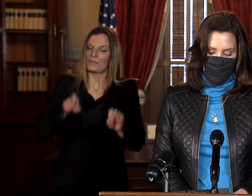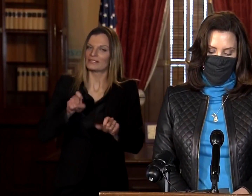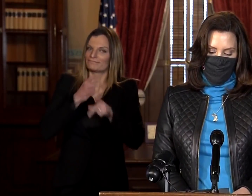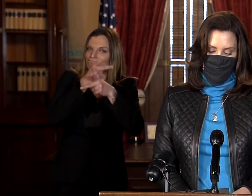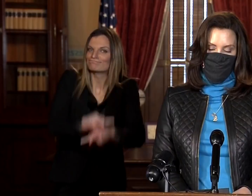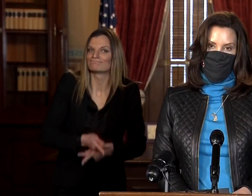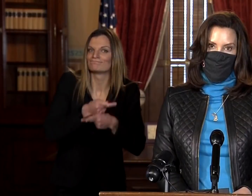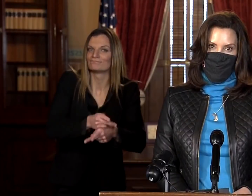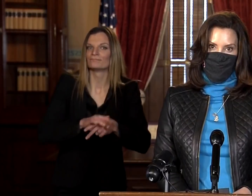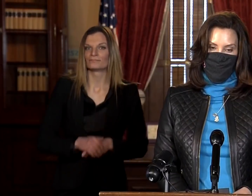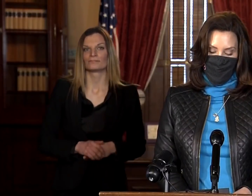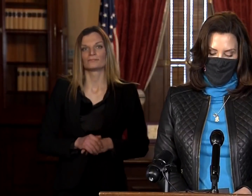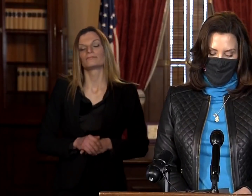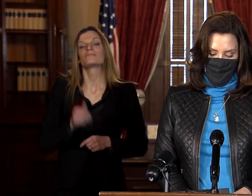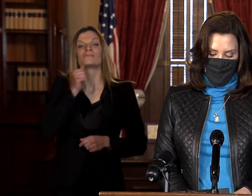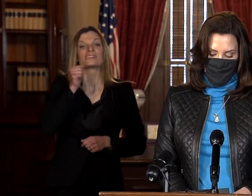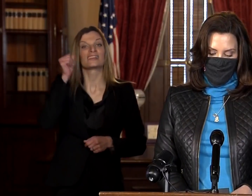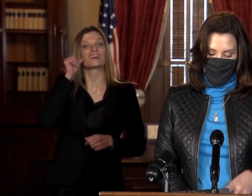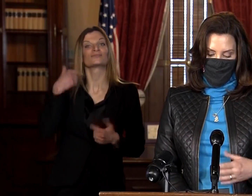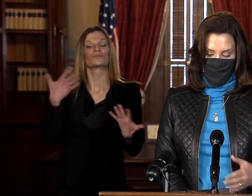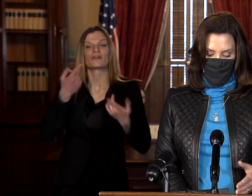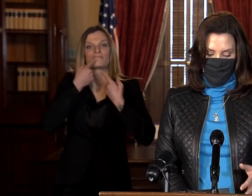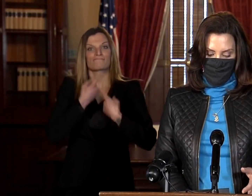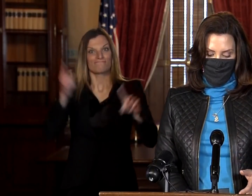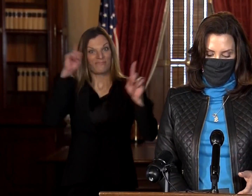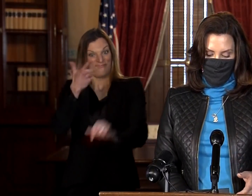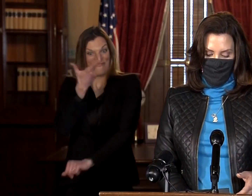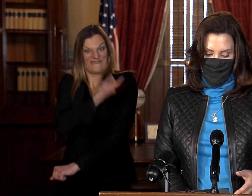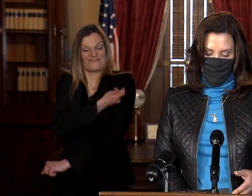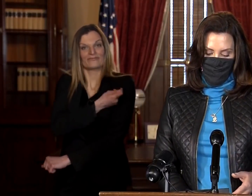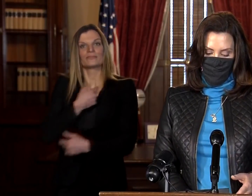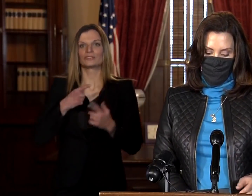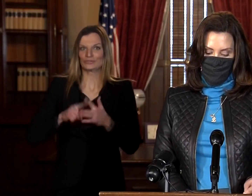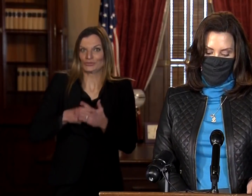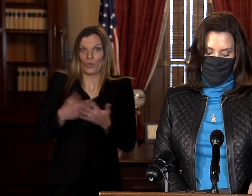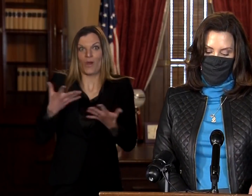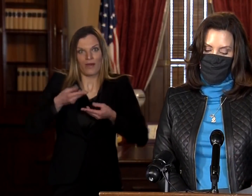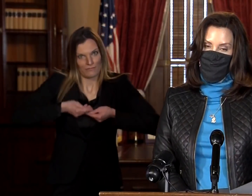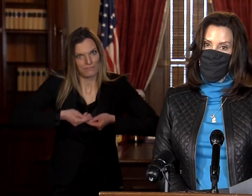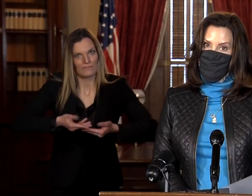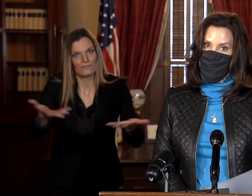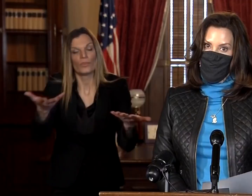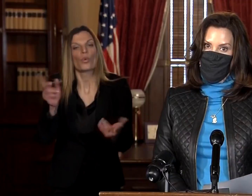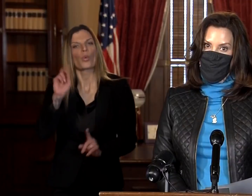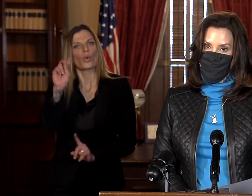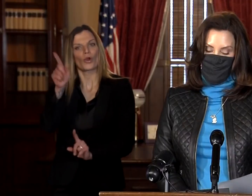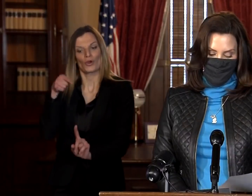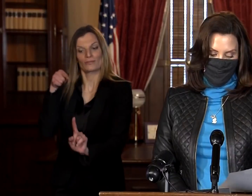actions work. Yesterday, my administration Yesterday, my administration announced that we have begun